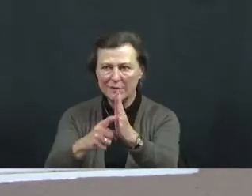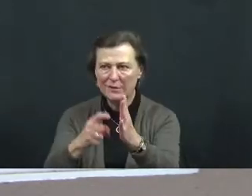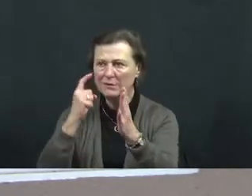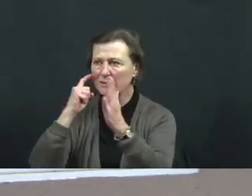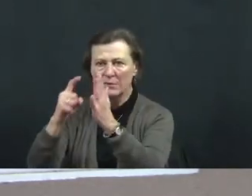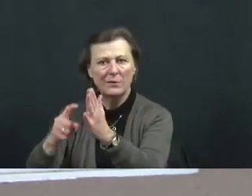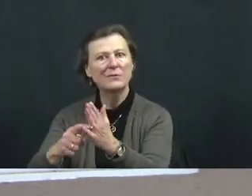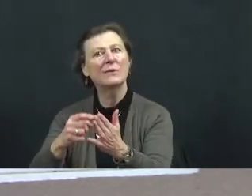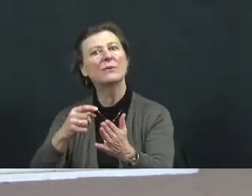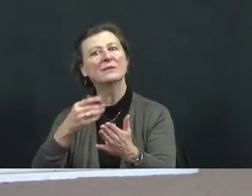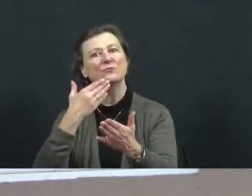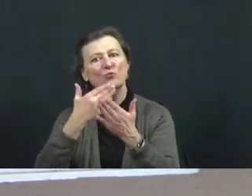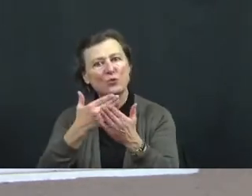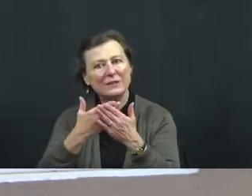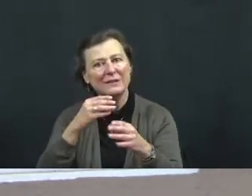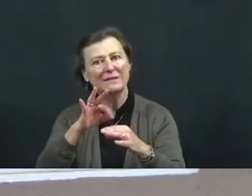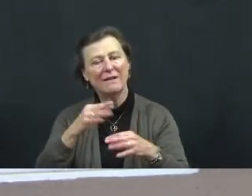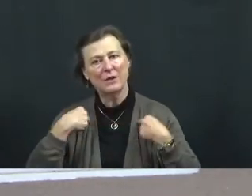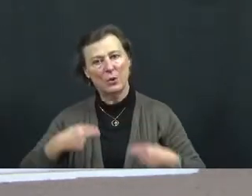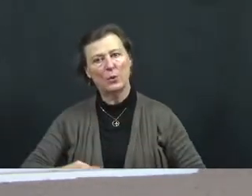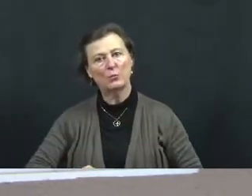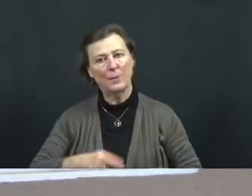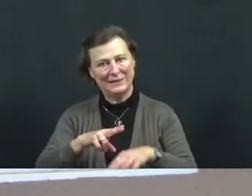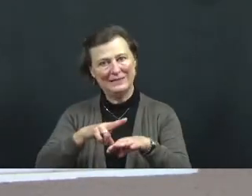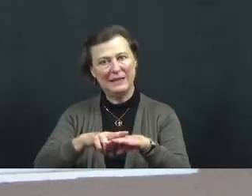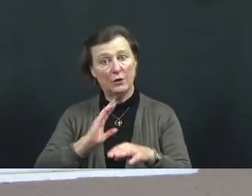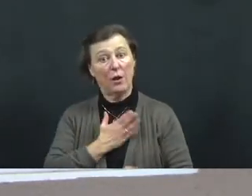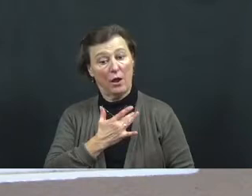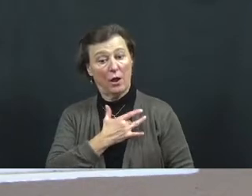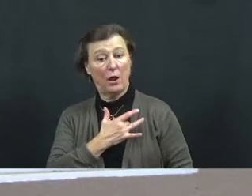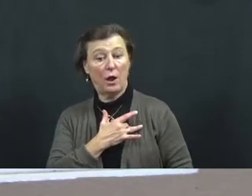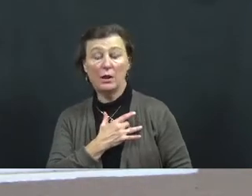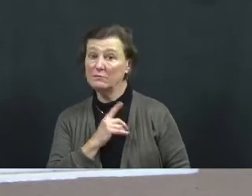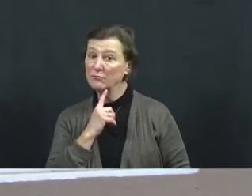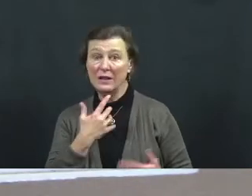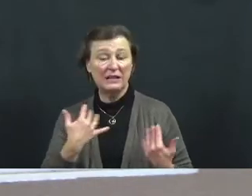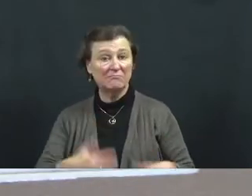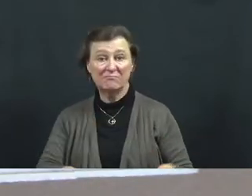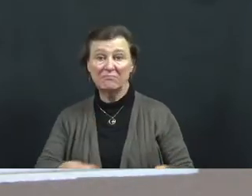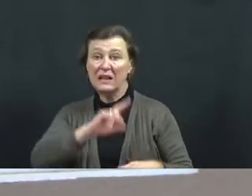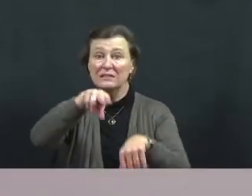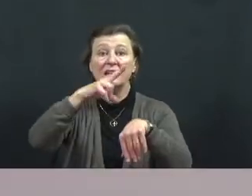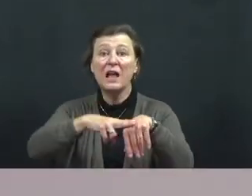Our hearts are naturally inclined to love.